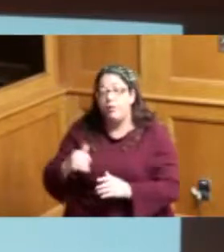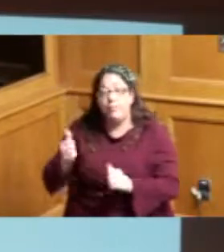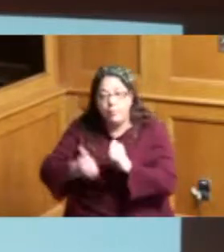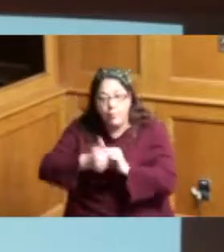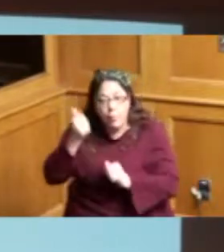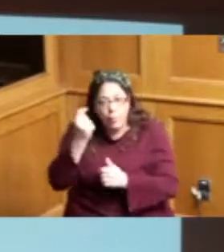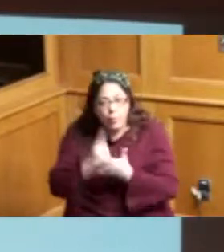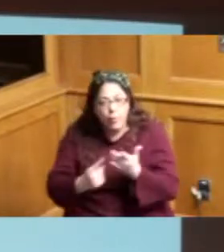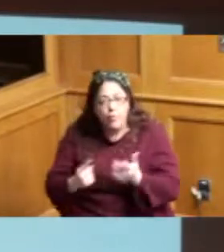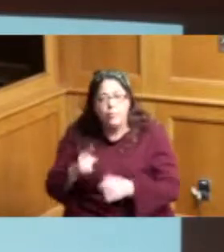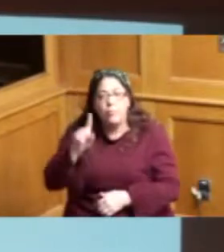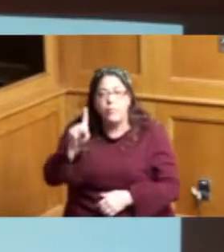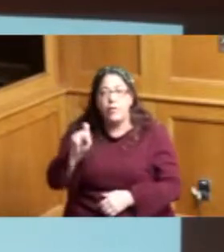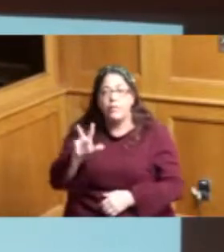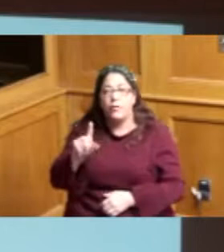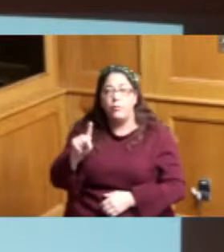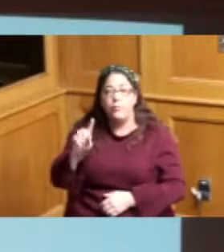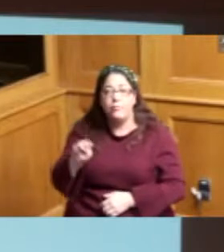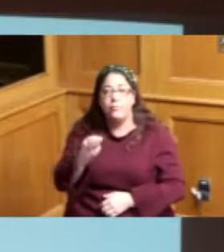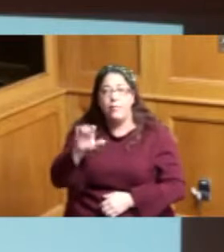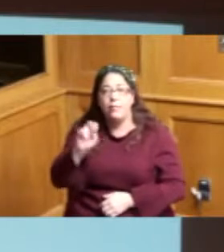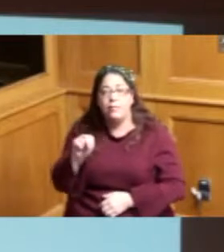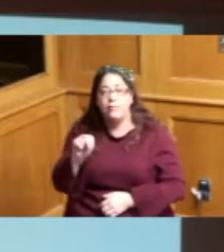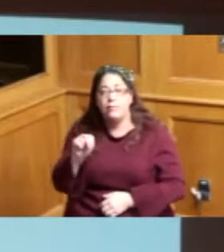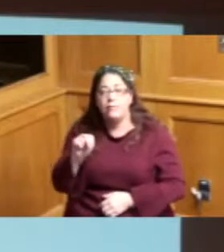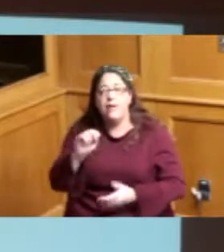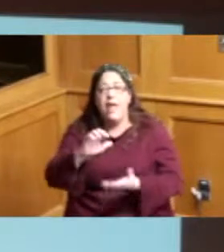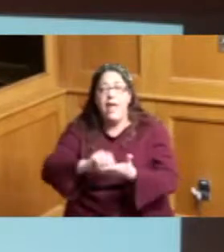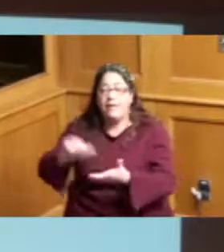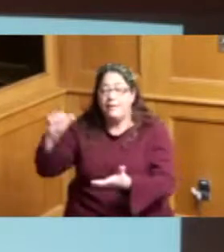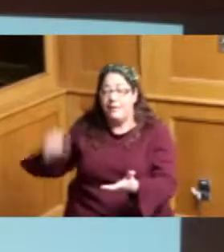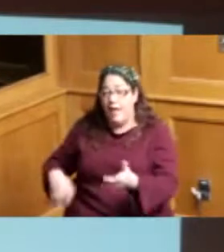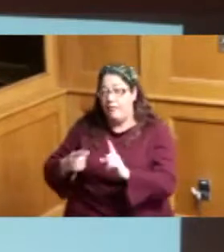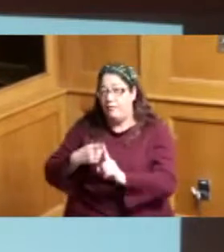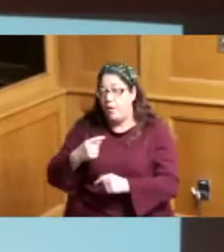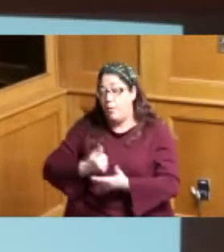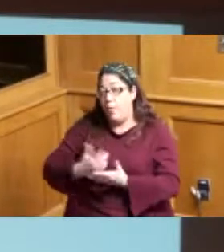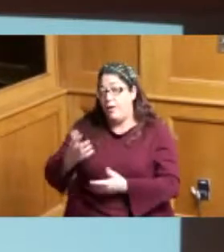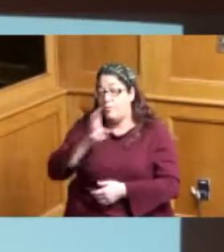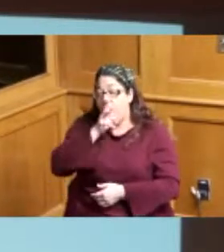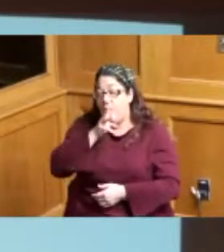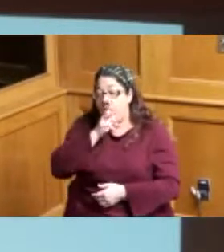131 million is taken away from wastewater and recovered through the stormwater charge